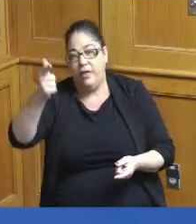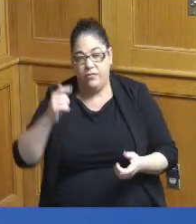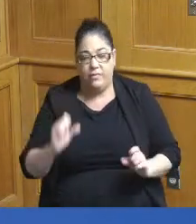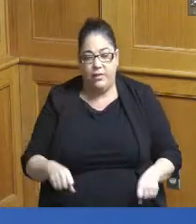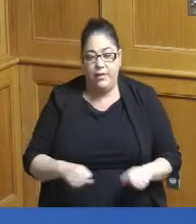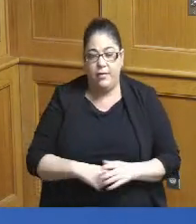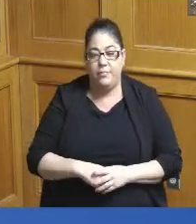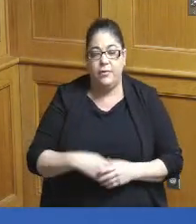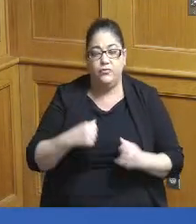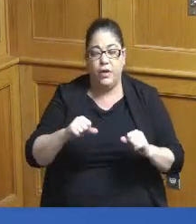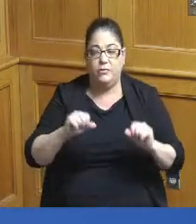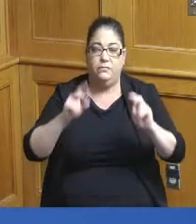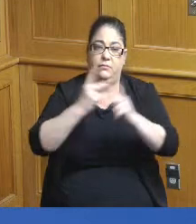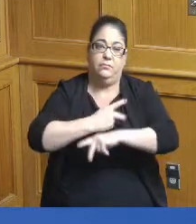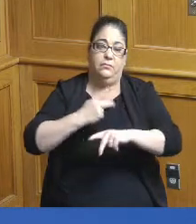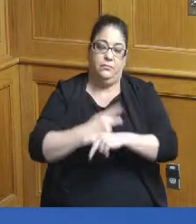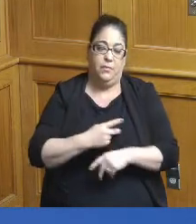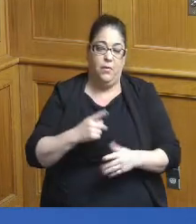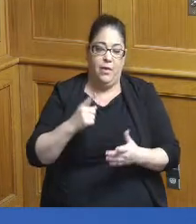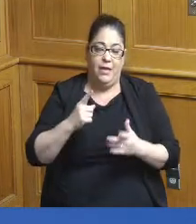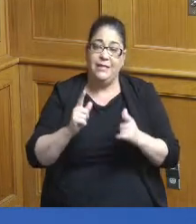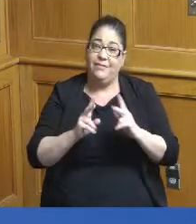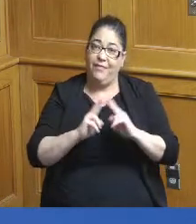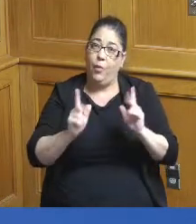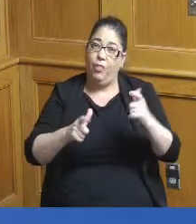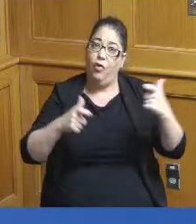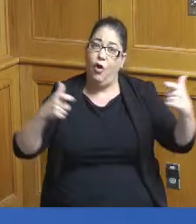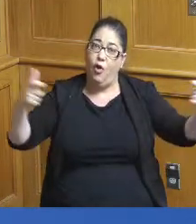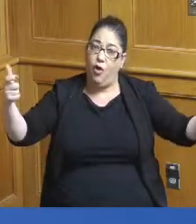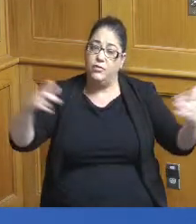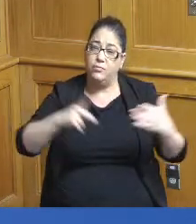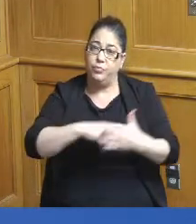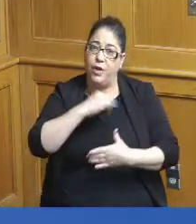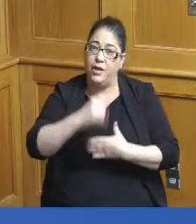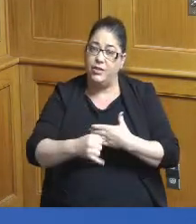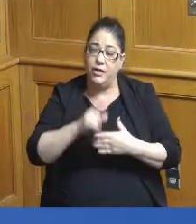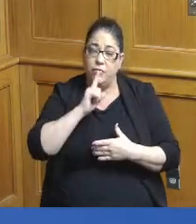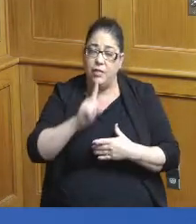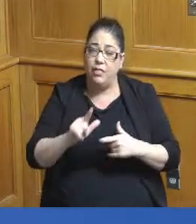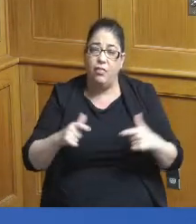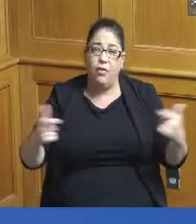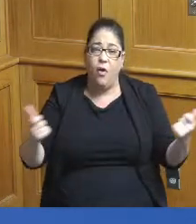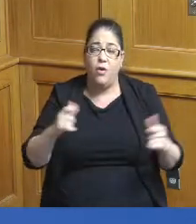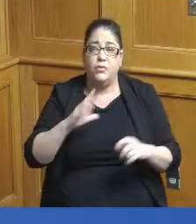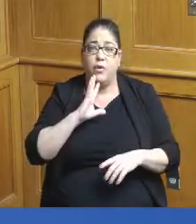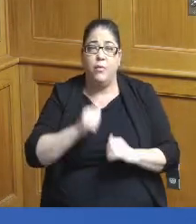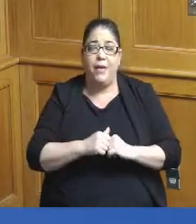make sense of this of what is a very large project when we talk about the convention District as as